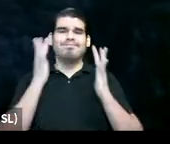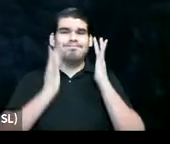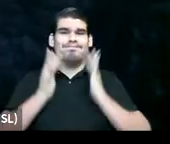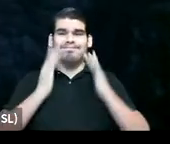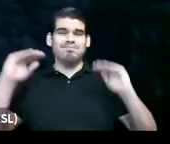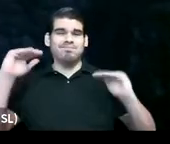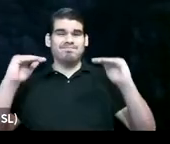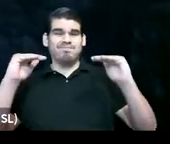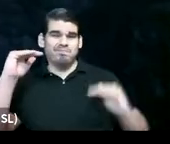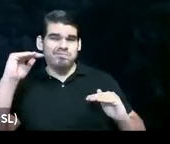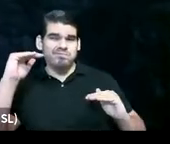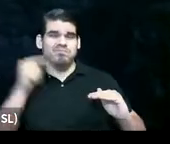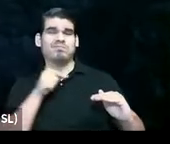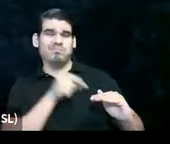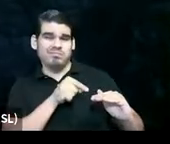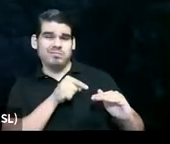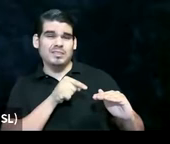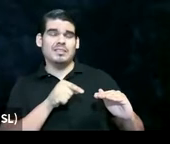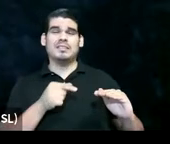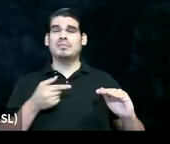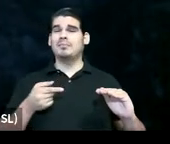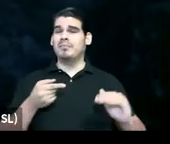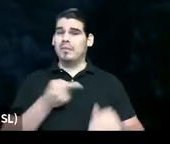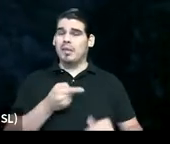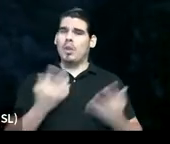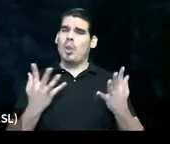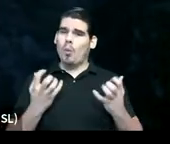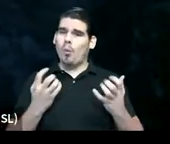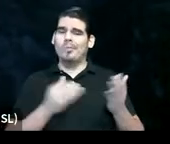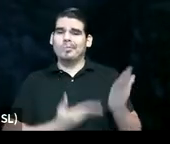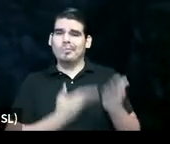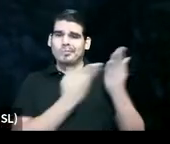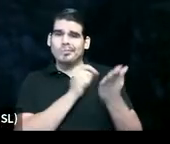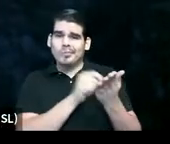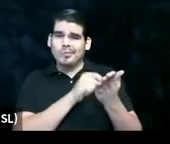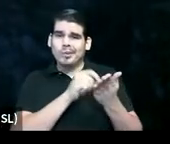Like the free laptops, to be more specific, like, you know, free laptops given to all the students